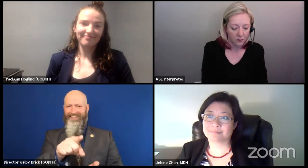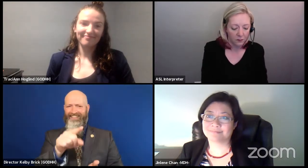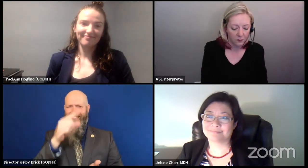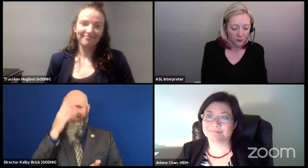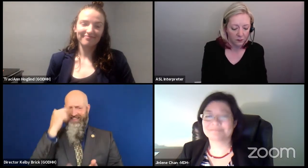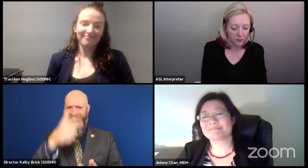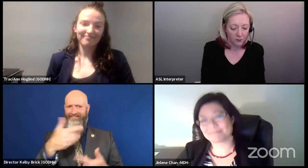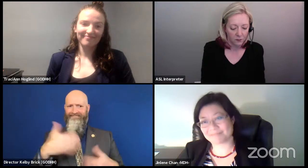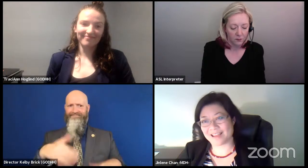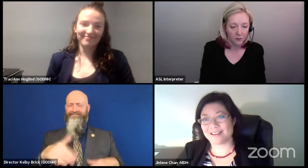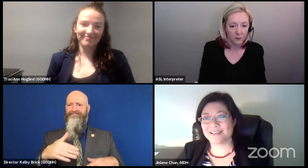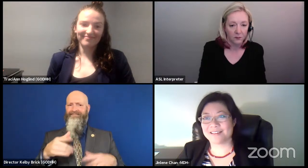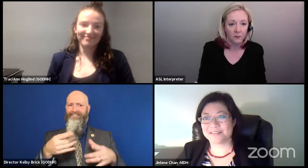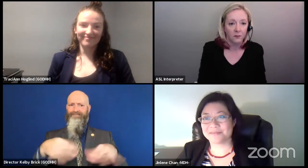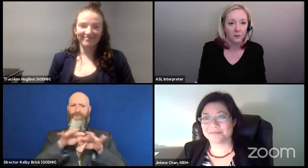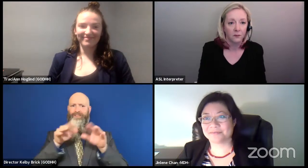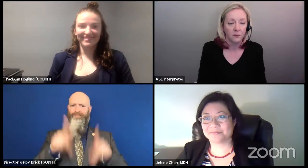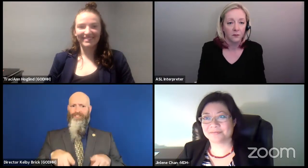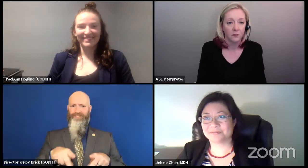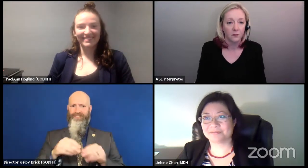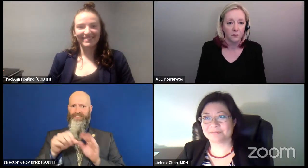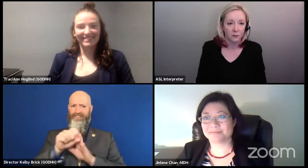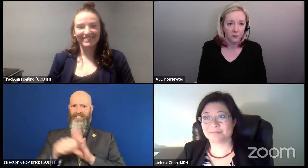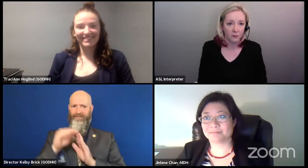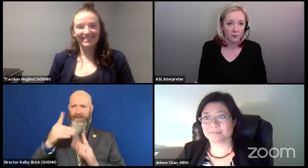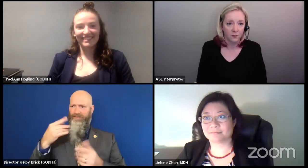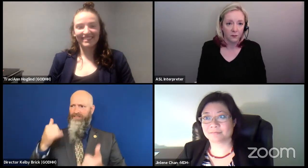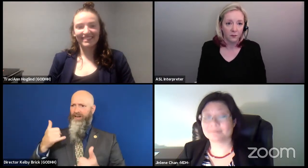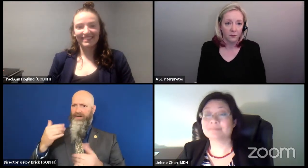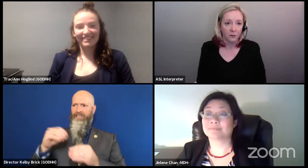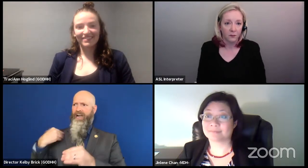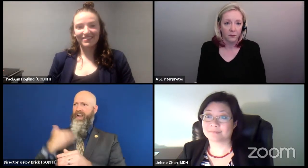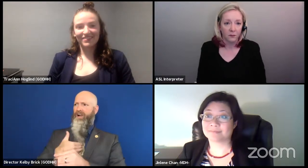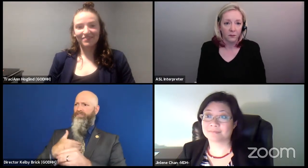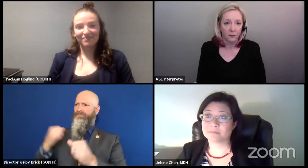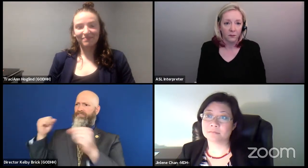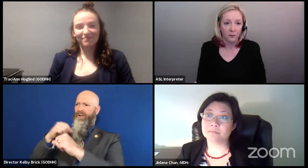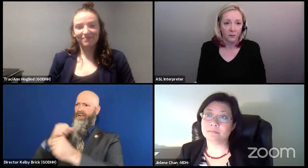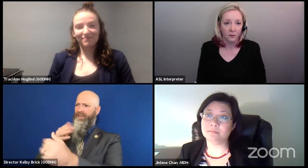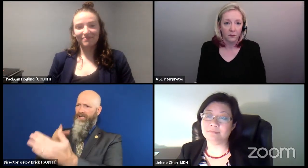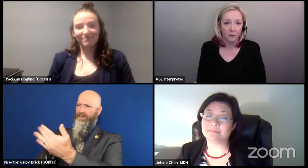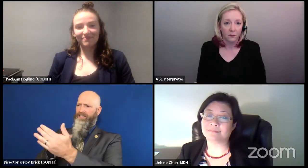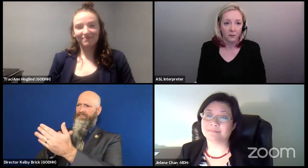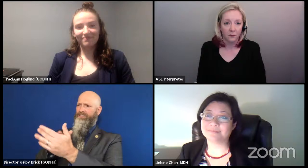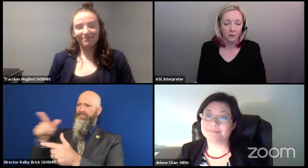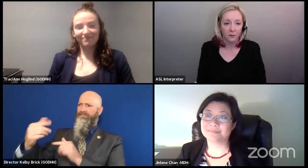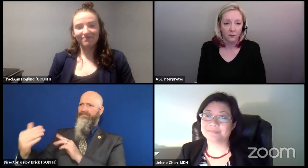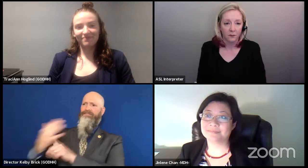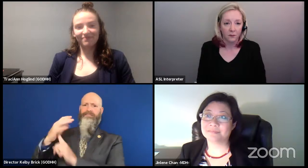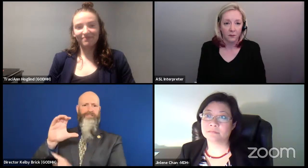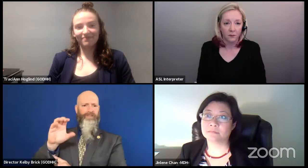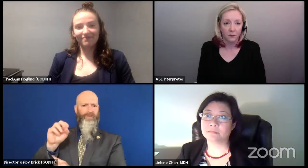And I just need to take a moment to ask you a quick question. That now that we're facing